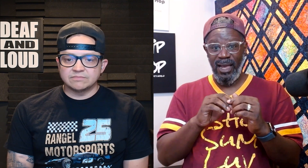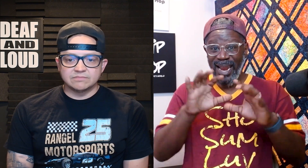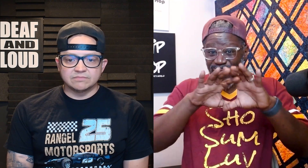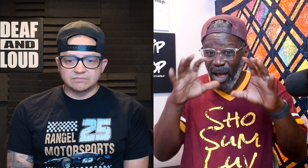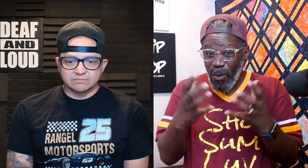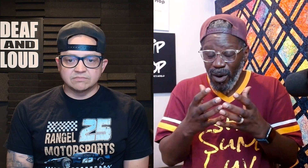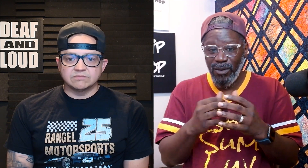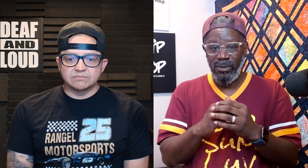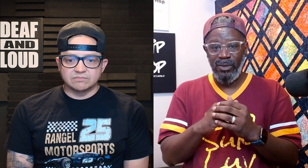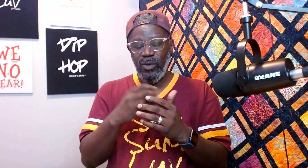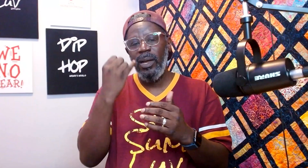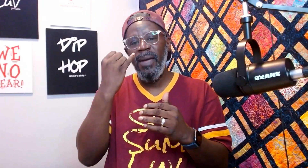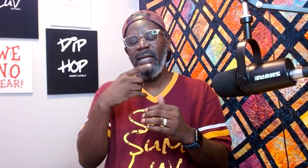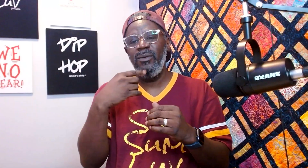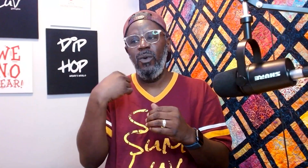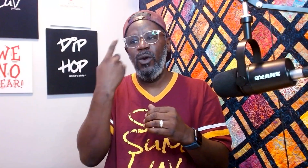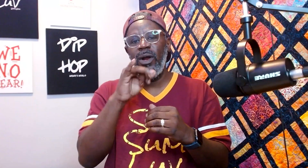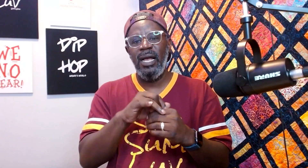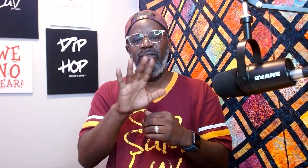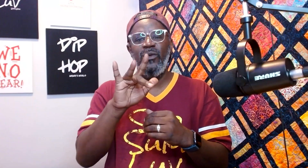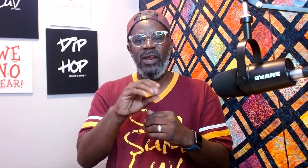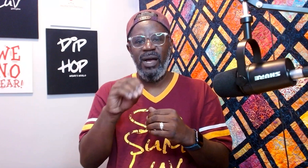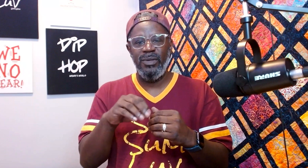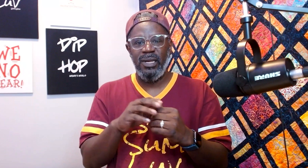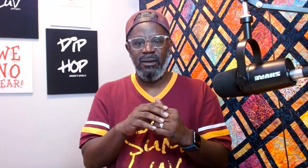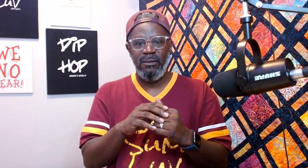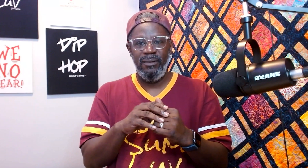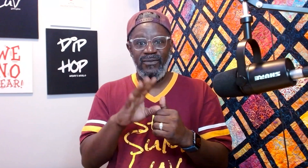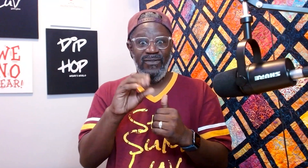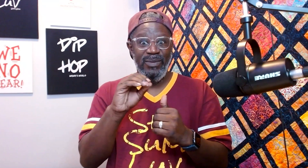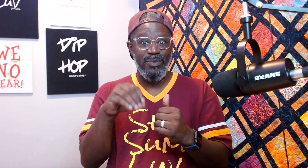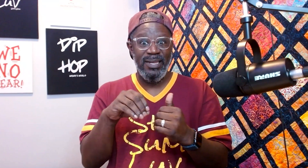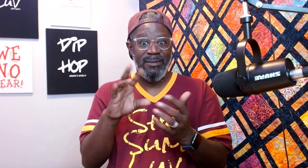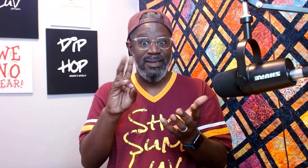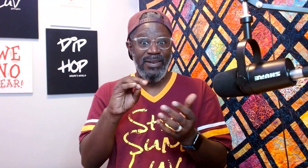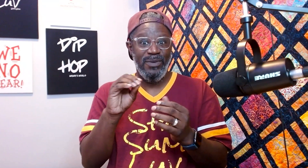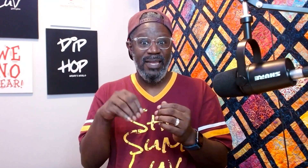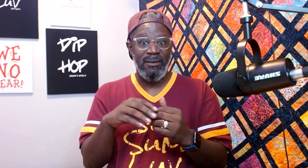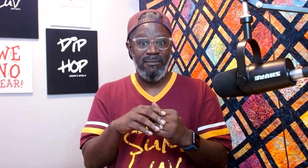And that's around the world. So imagine what it looked like if it was 25%, 50%, 70%.